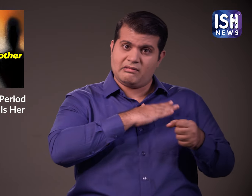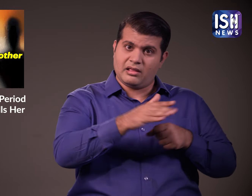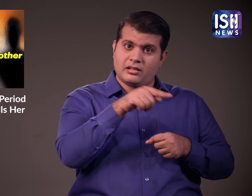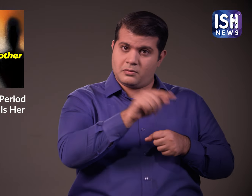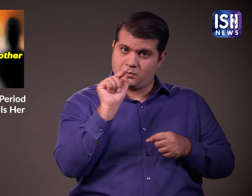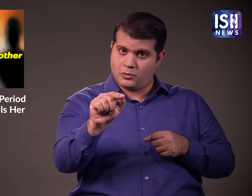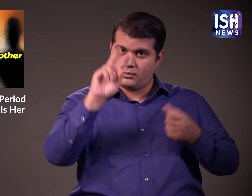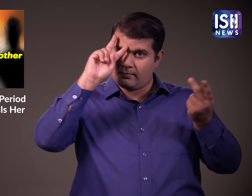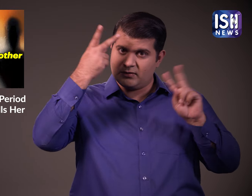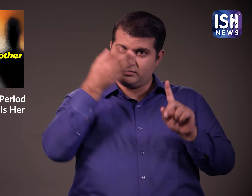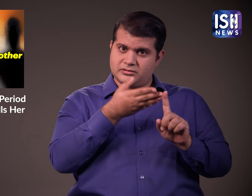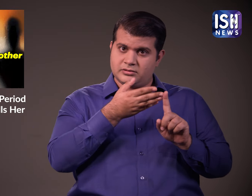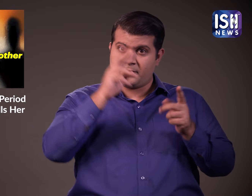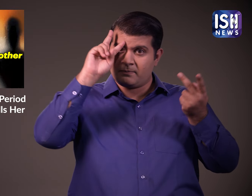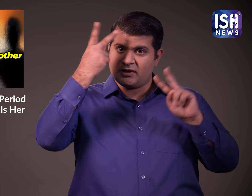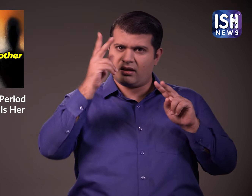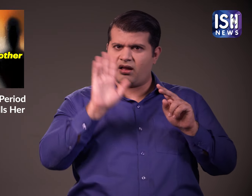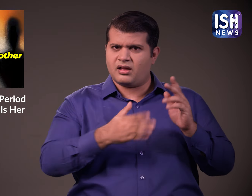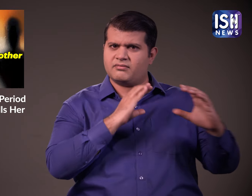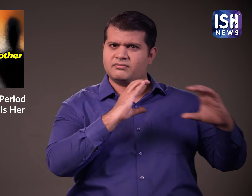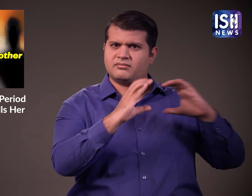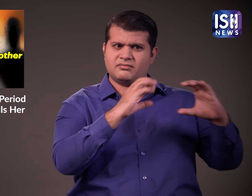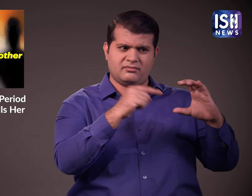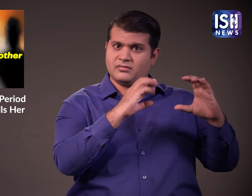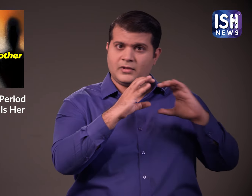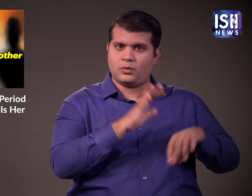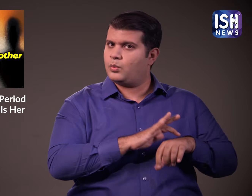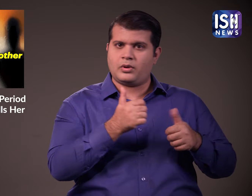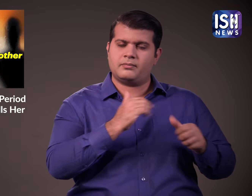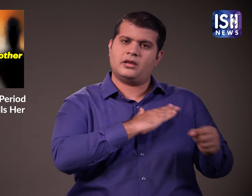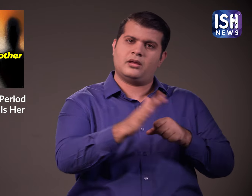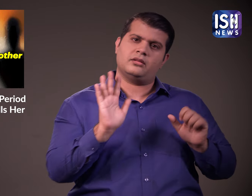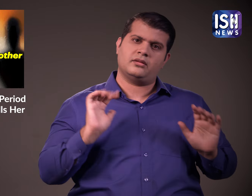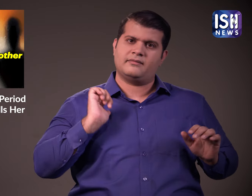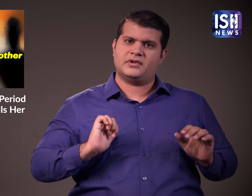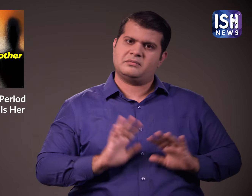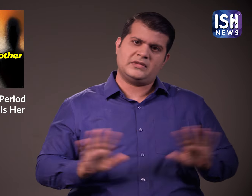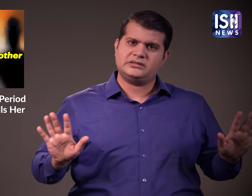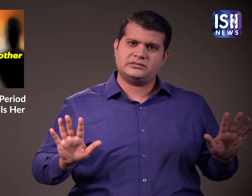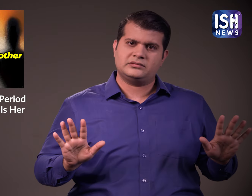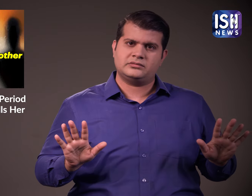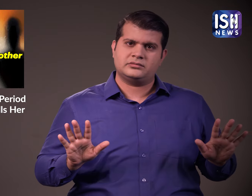The murder was because of a misunderstanding. Couldn't he talk to her. He just went ahead and killed her.